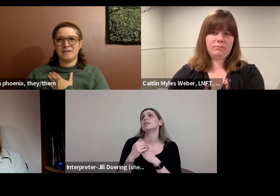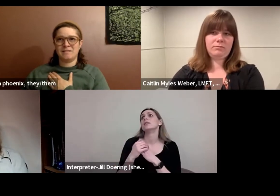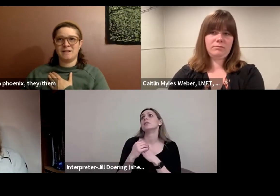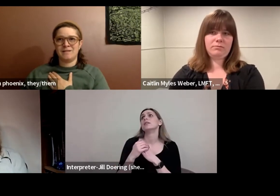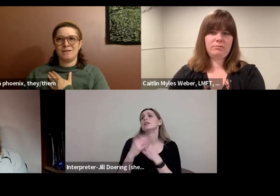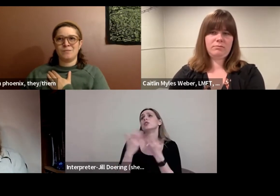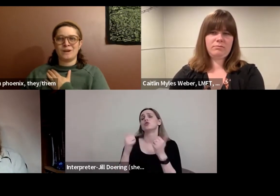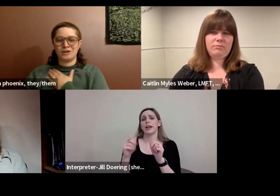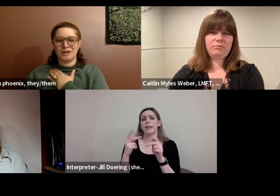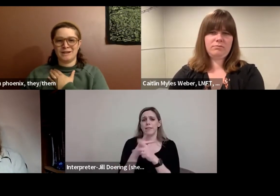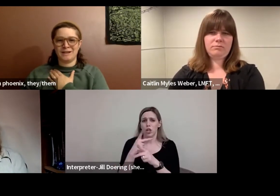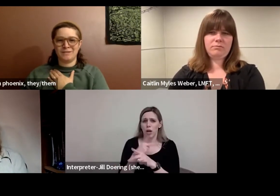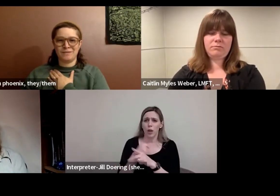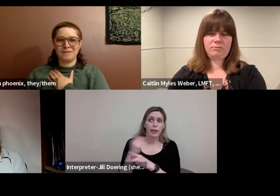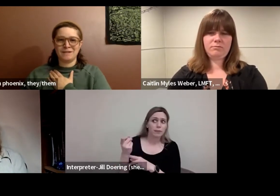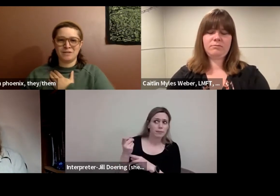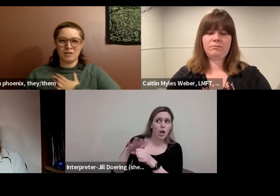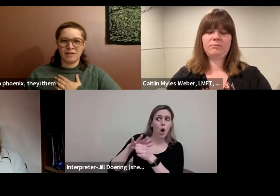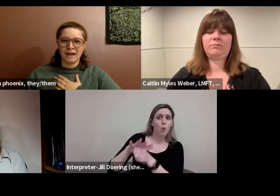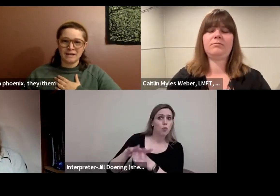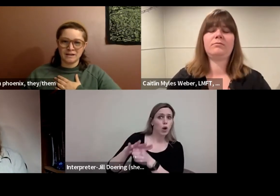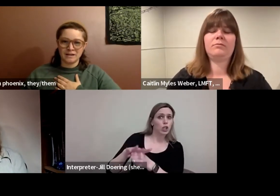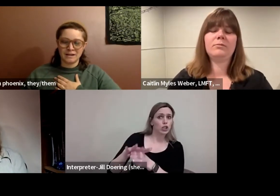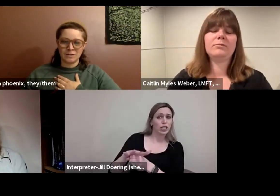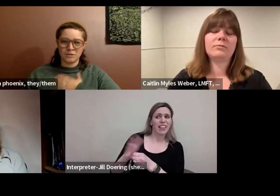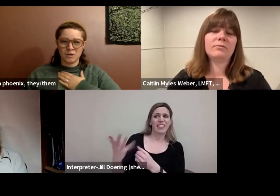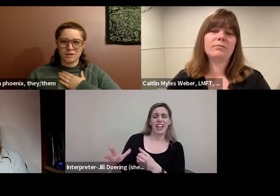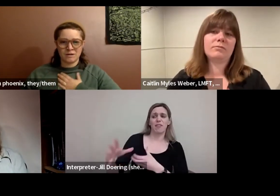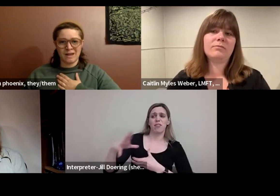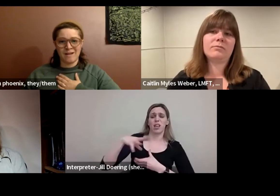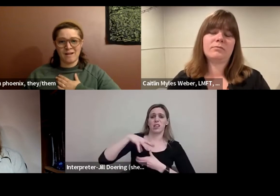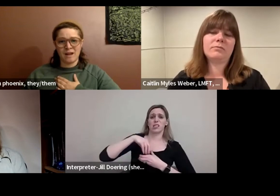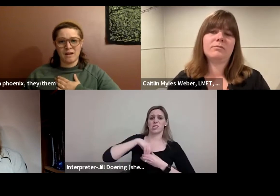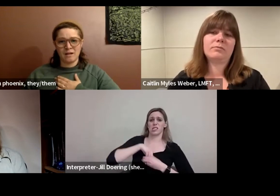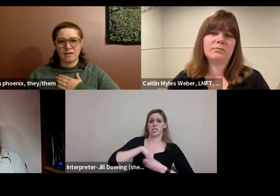and the oppression that we've internalized and that those parts are carrying.